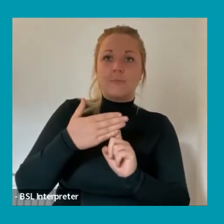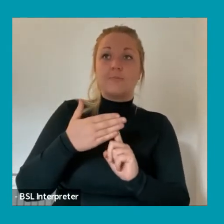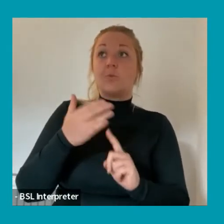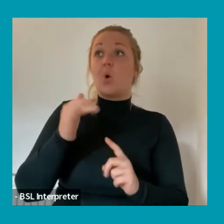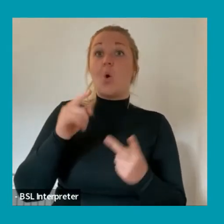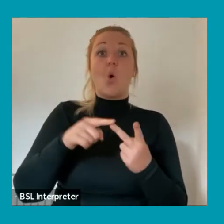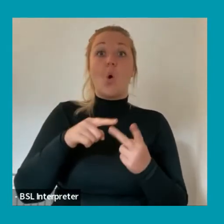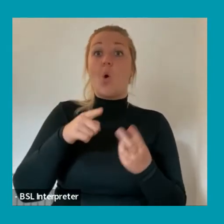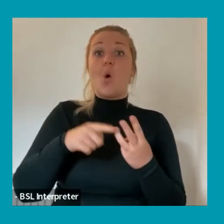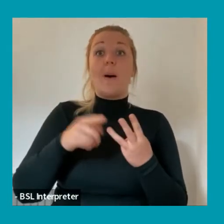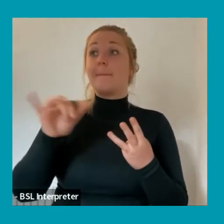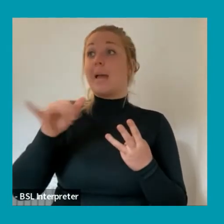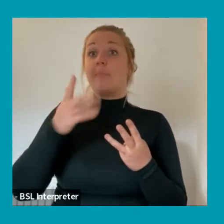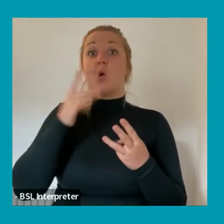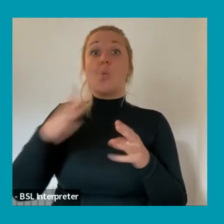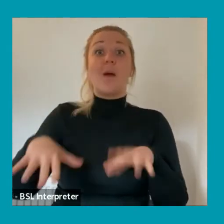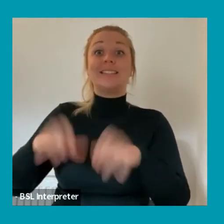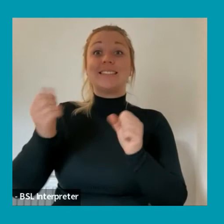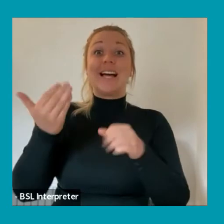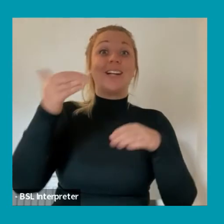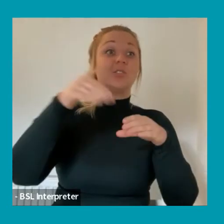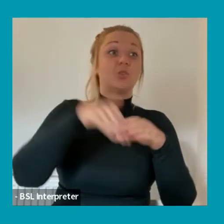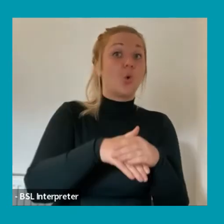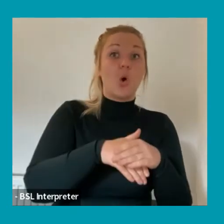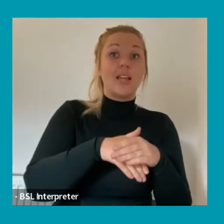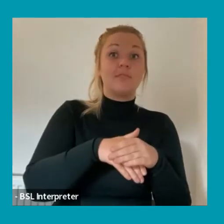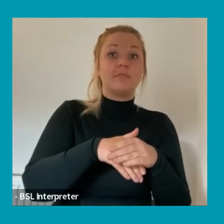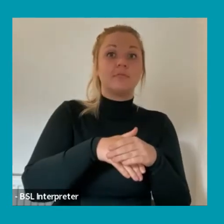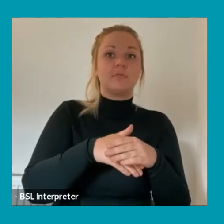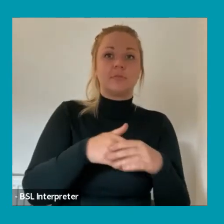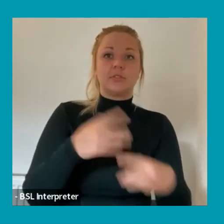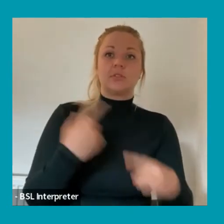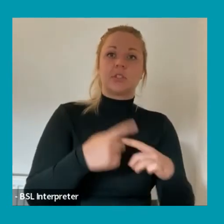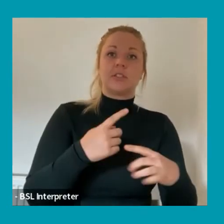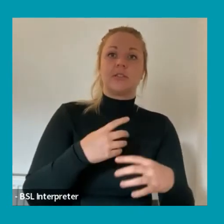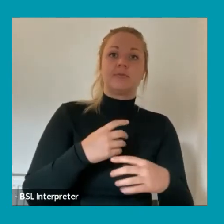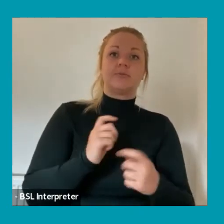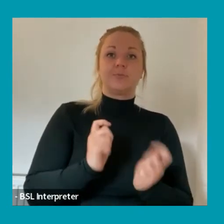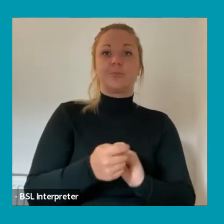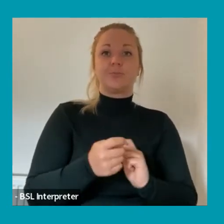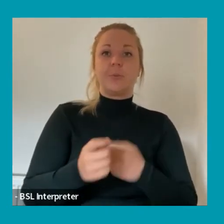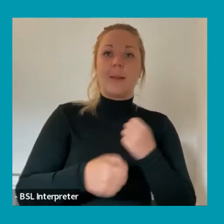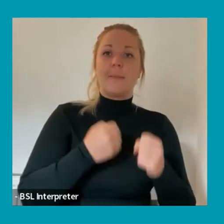condition And they never thought to update it. There can be many factors, which sort of influence that.